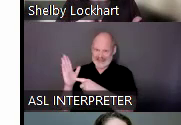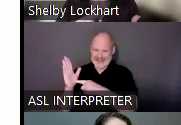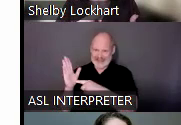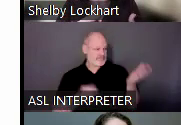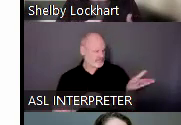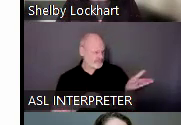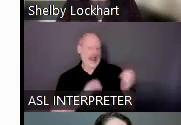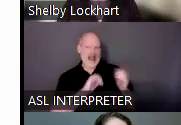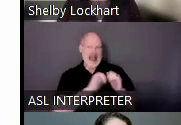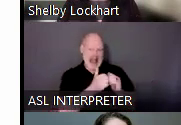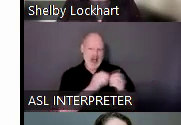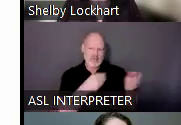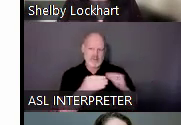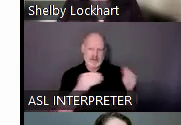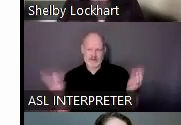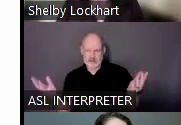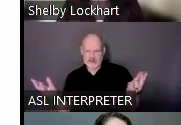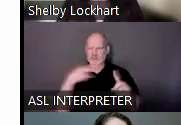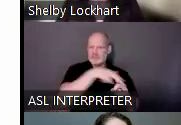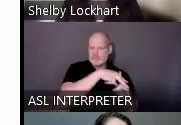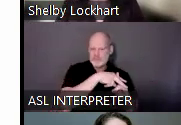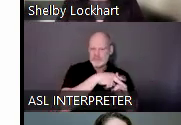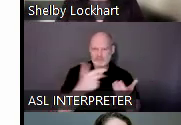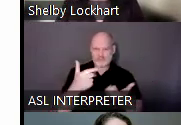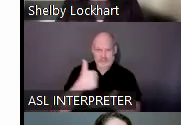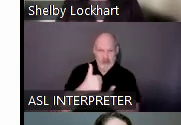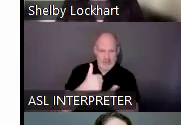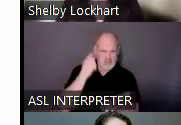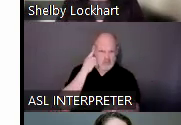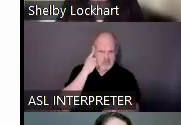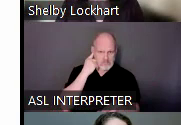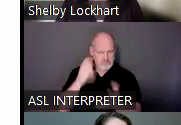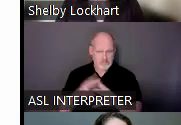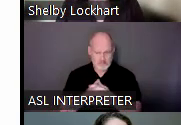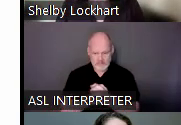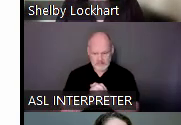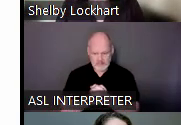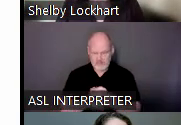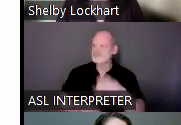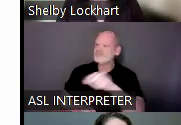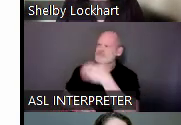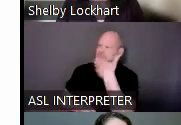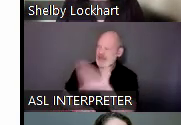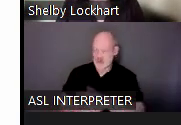the students and families? I hope that helps. Thank you Shelby, Jocelyn, if I could jump in,